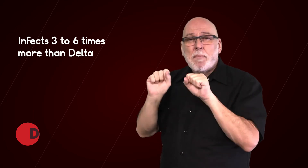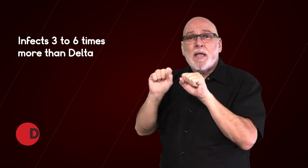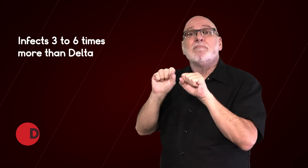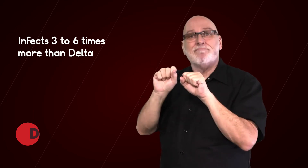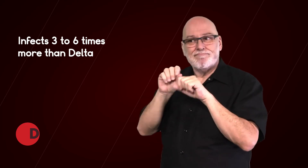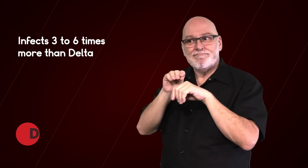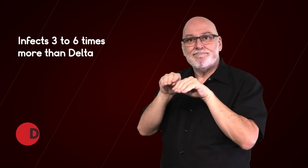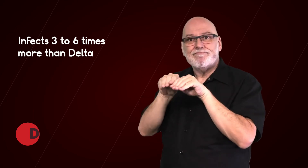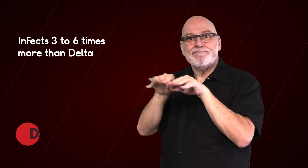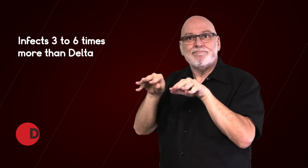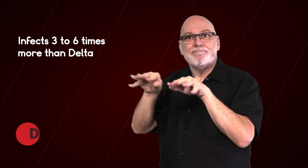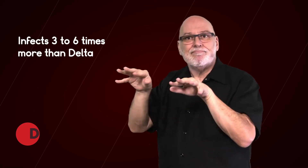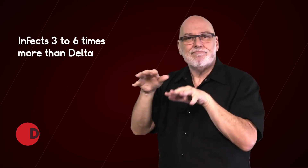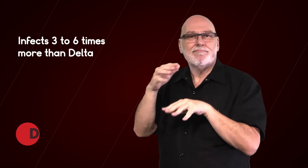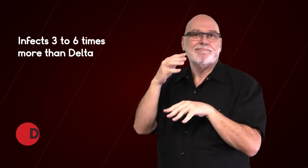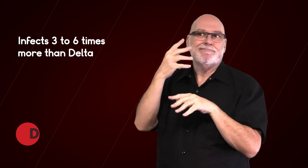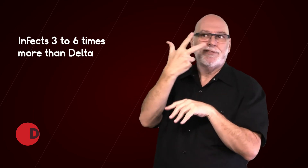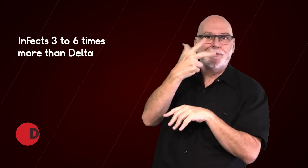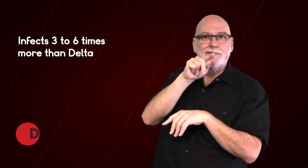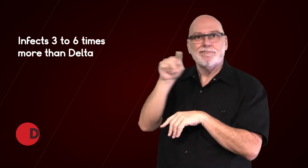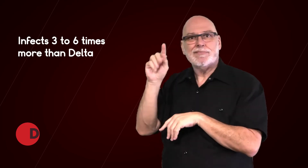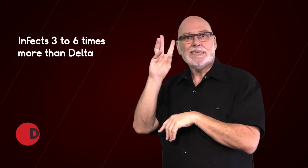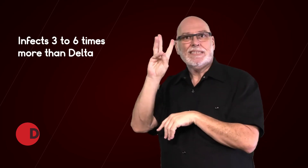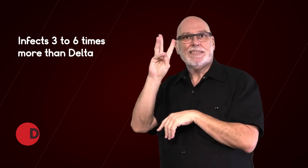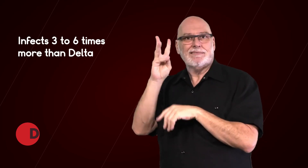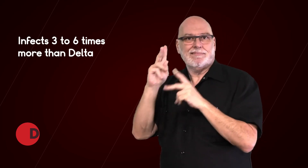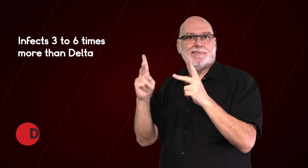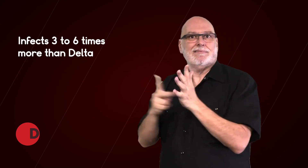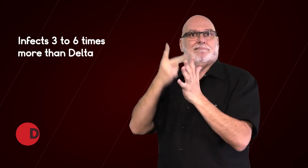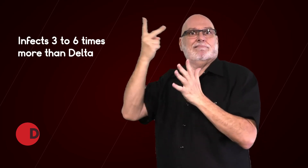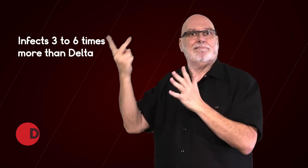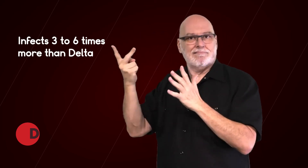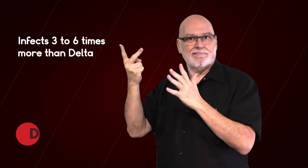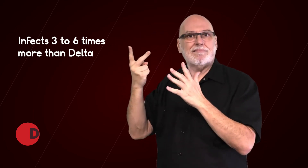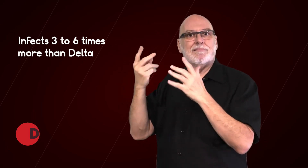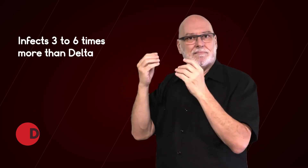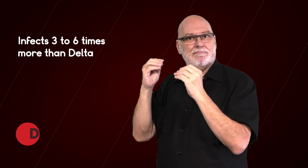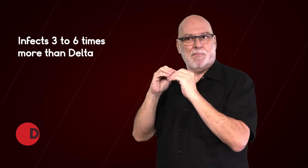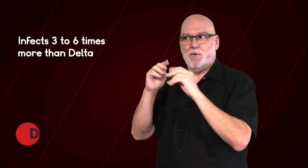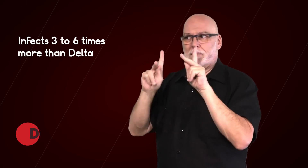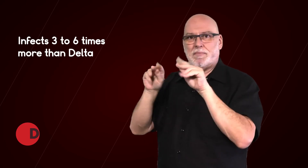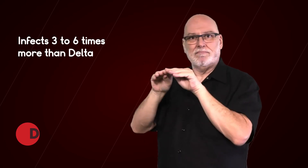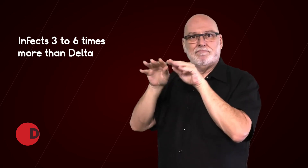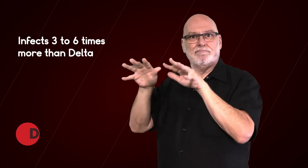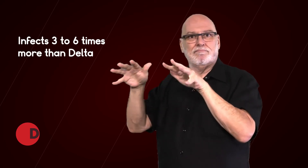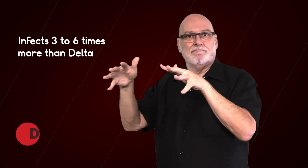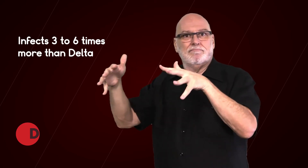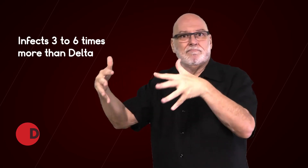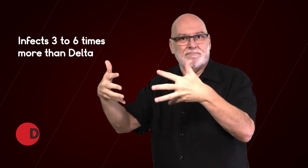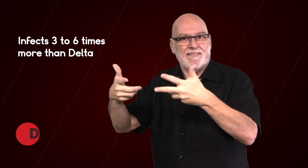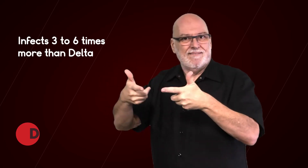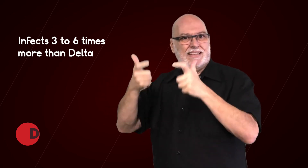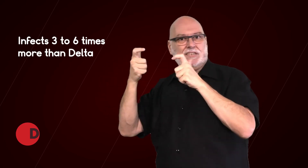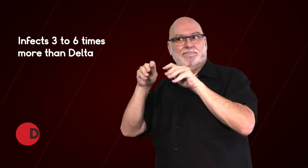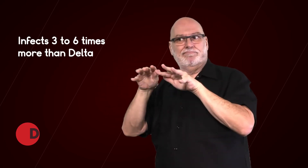can infect 3 to 6 times as many people and has the potential to spread much